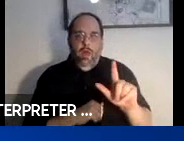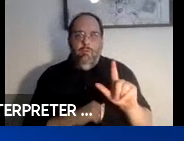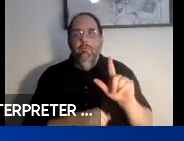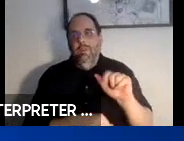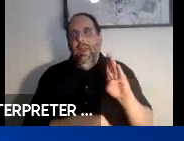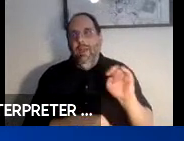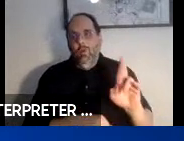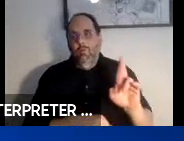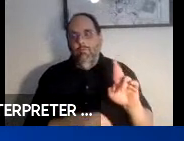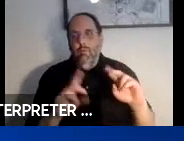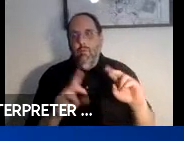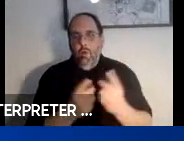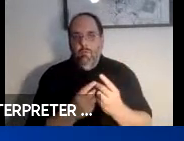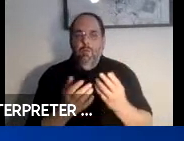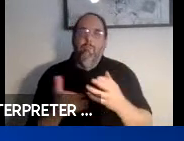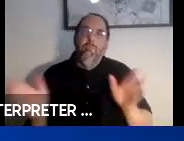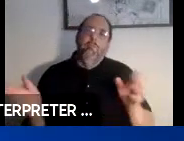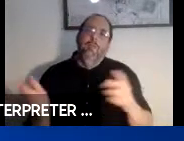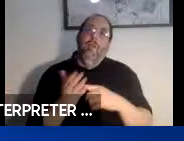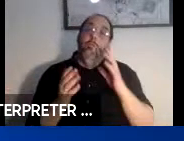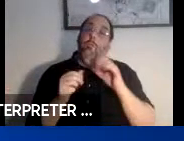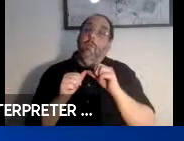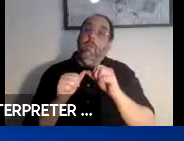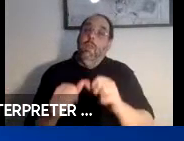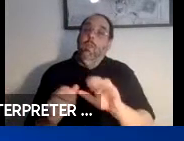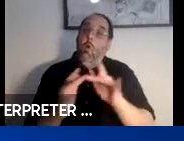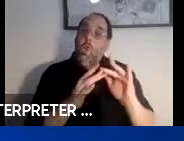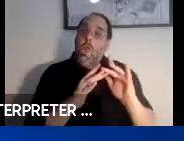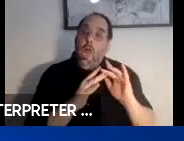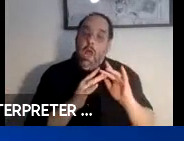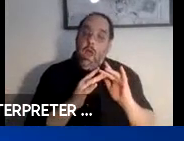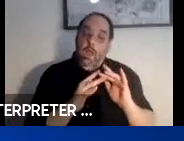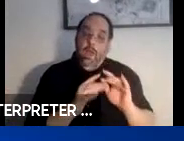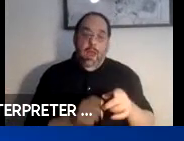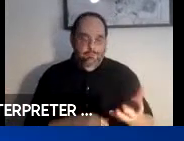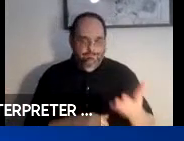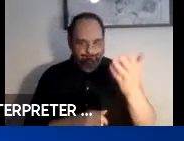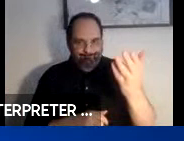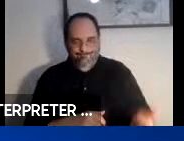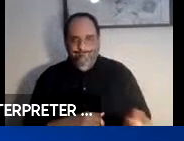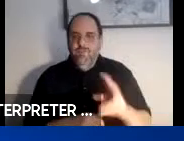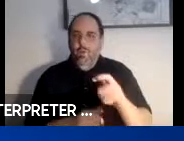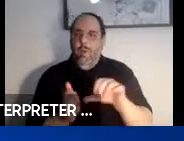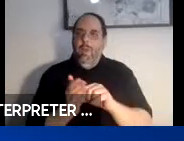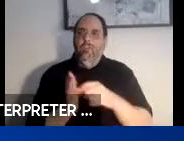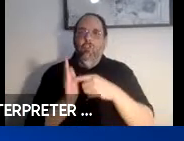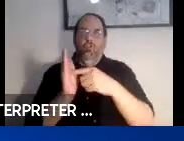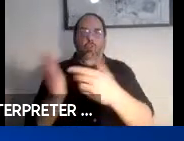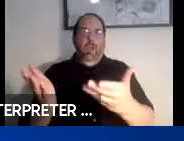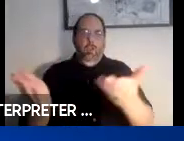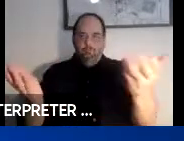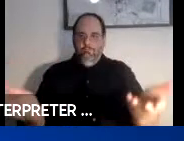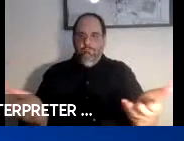the public dialogue continues online at transportationinnovation.ideascale.com.